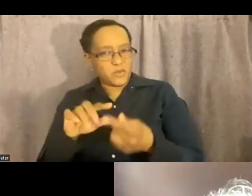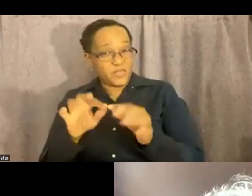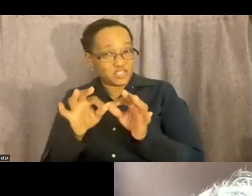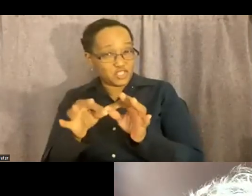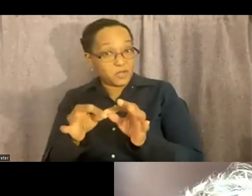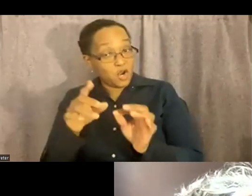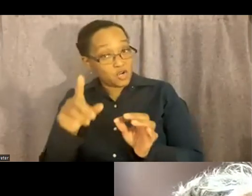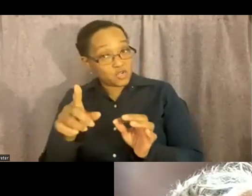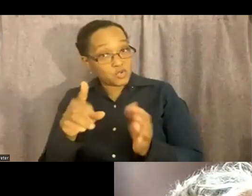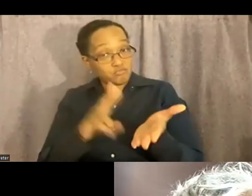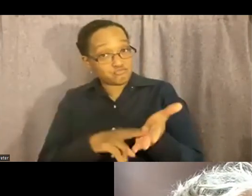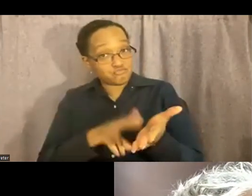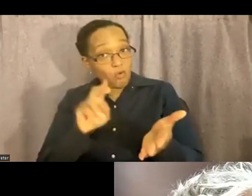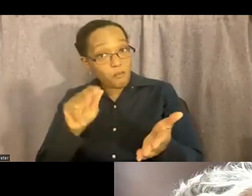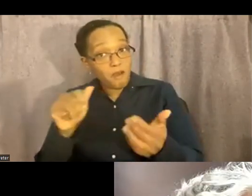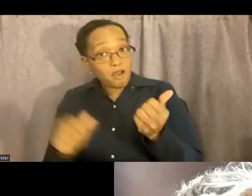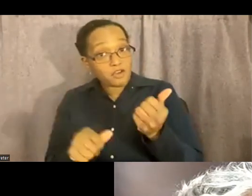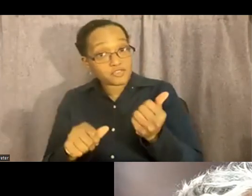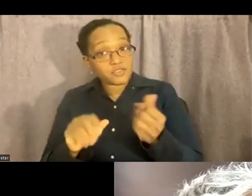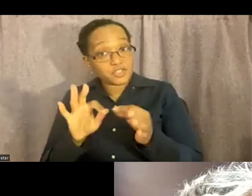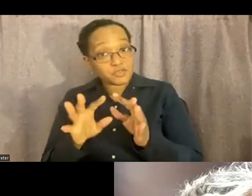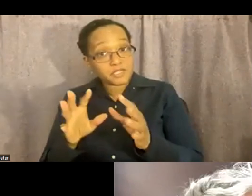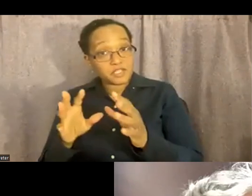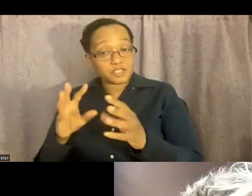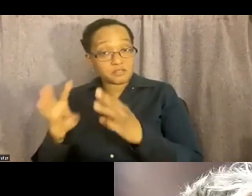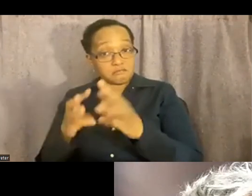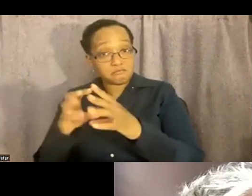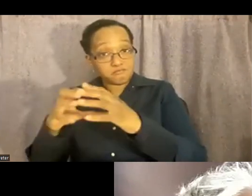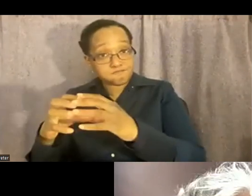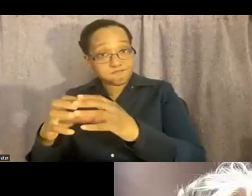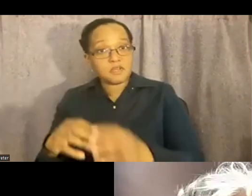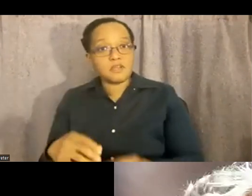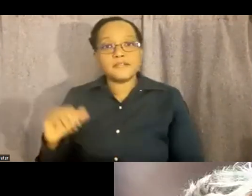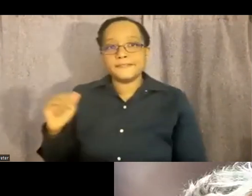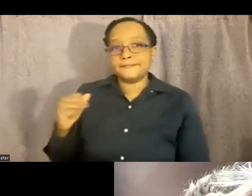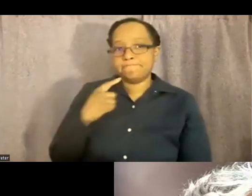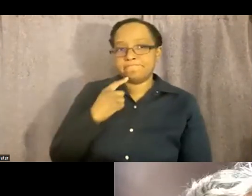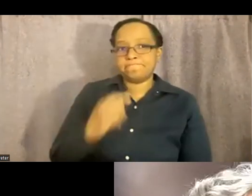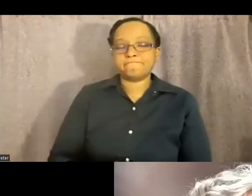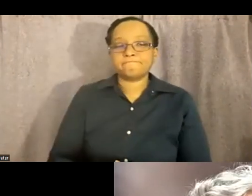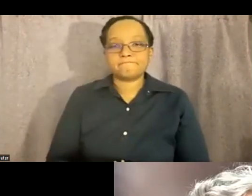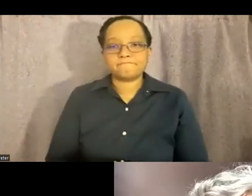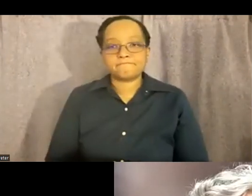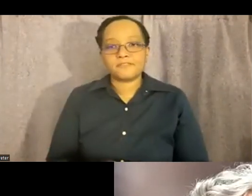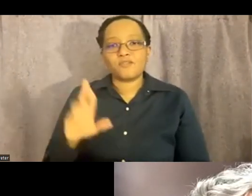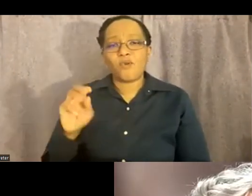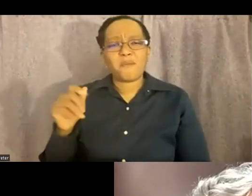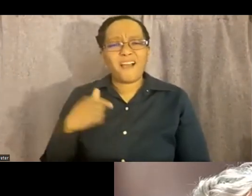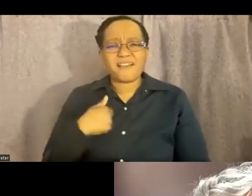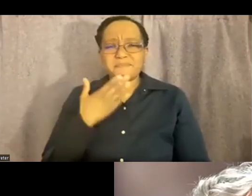I did, hold on, I'm really bad at this.